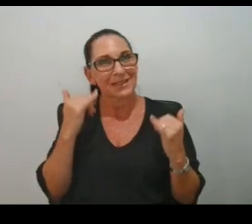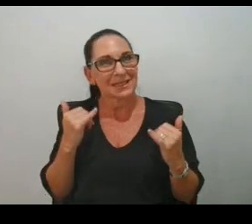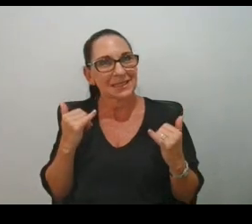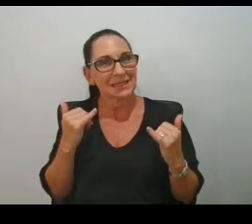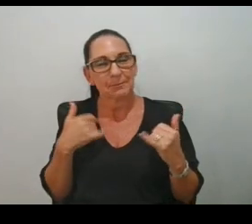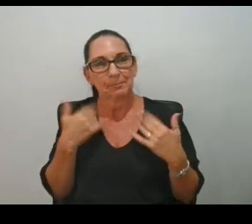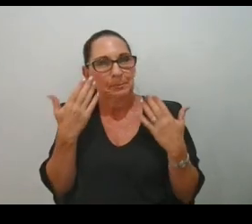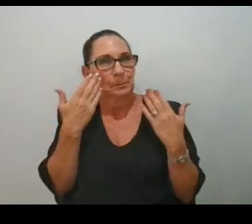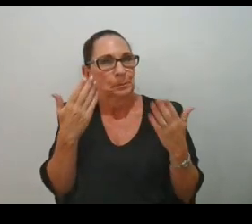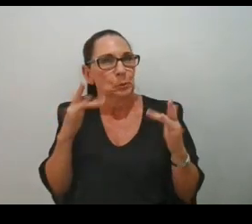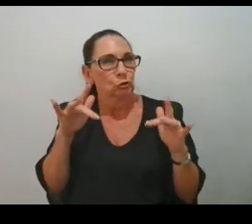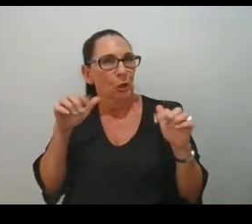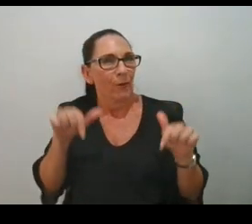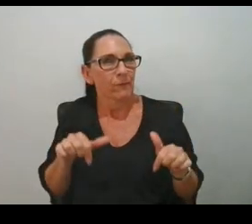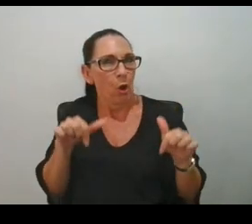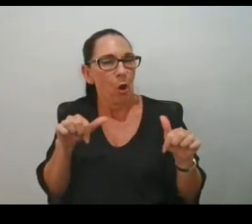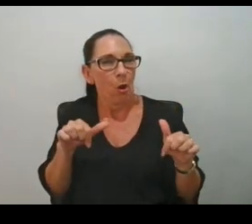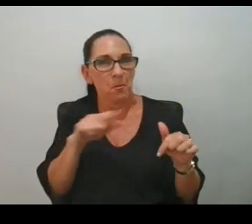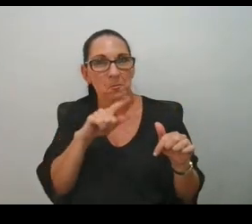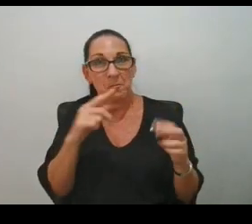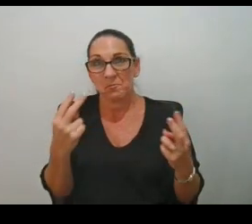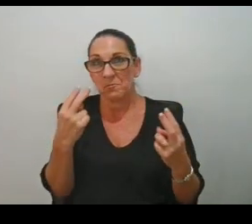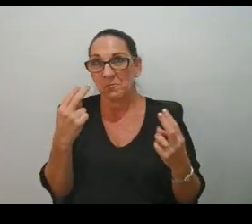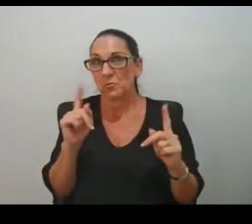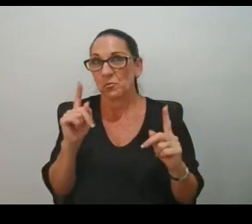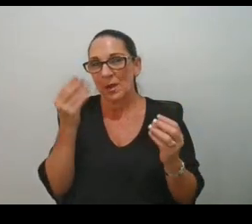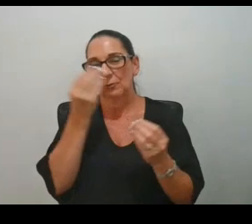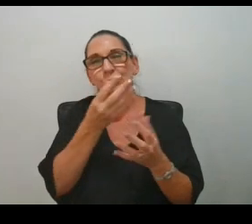watch this space if you're on our mailing list we'll let you know if we've got that confirmed